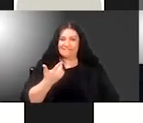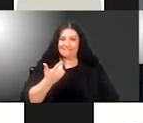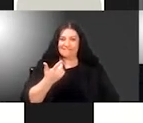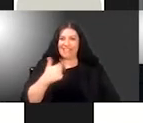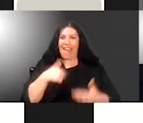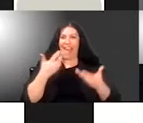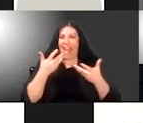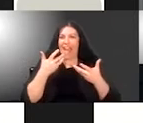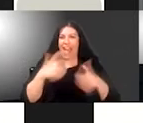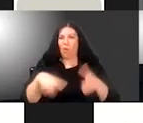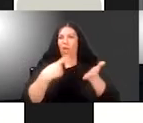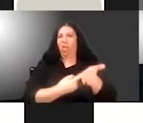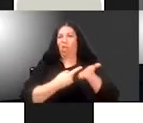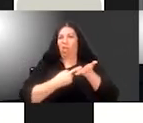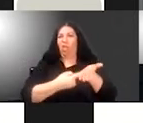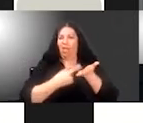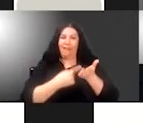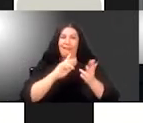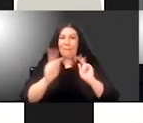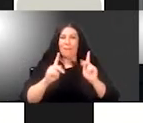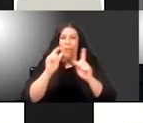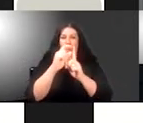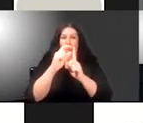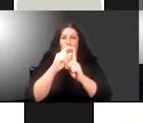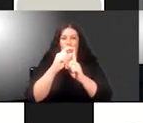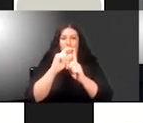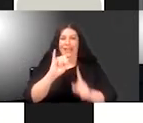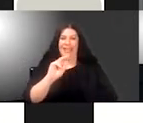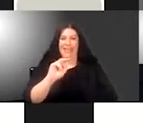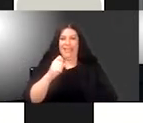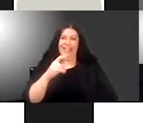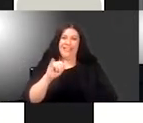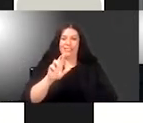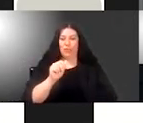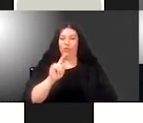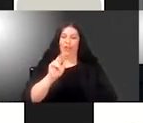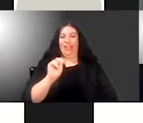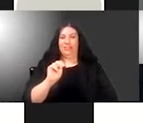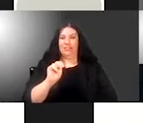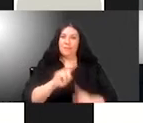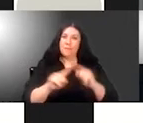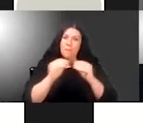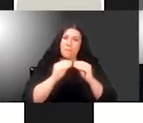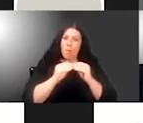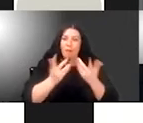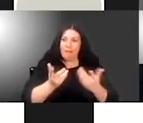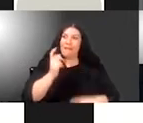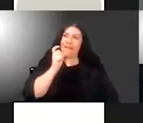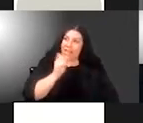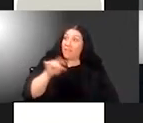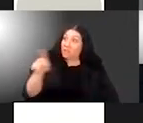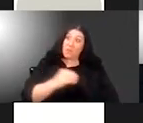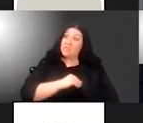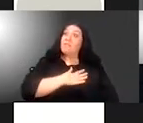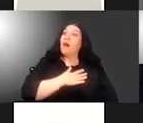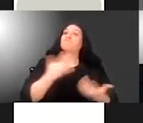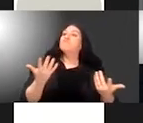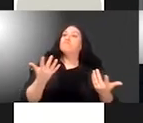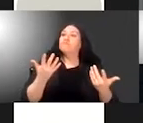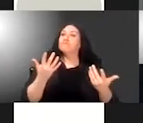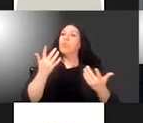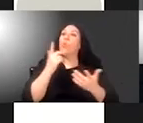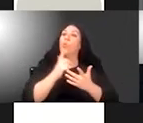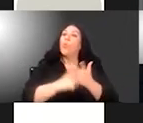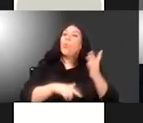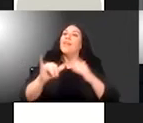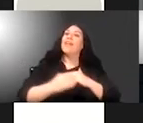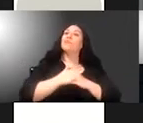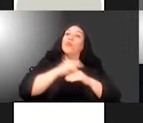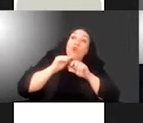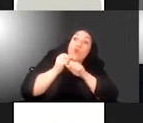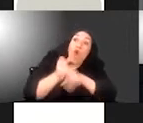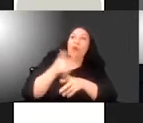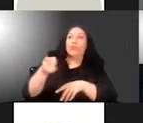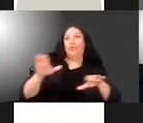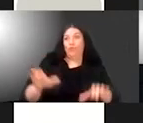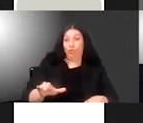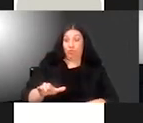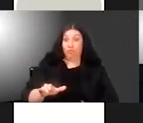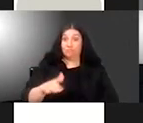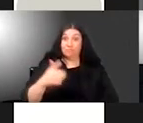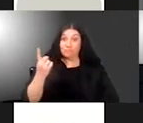So, for me, I don't really have -- I don't want to get into a discussion with people about the word. I want to get into a discussion about, okay, so if they've been inspired, what have they been inspired to do. You know, have they just been inspired by what we've done, or are they inspired now to do more, whether they have a disability or not, and what are they looking at doing?